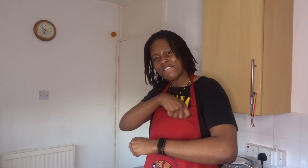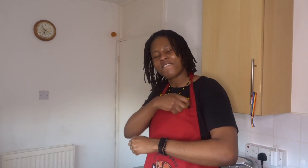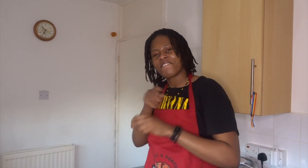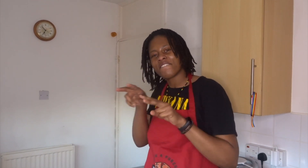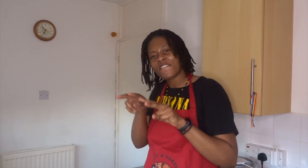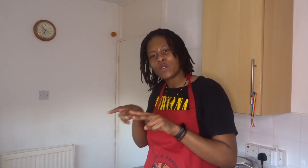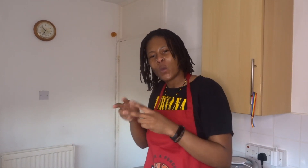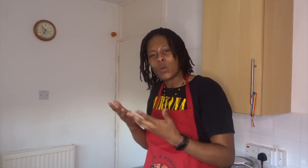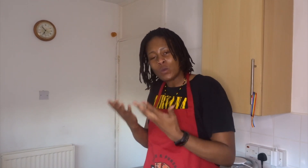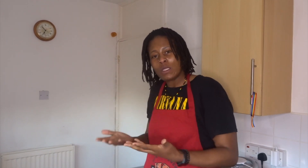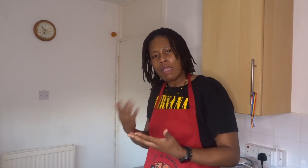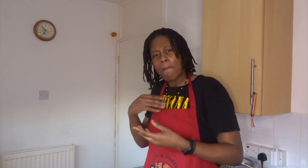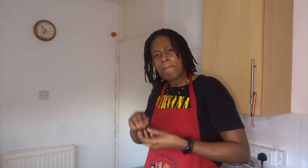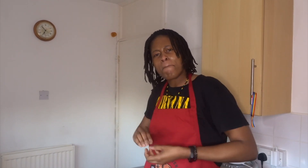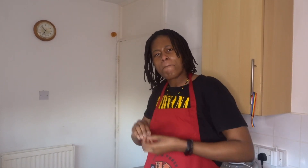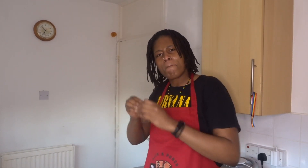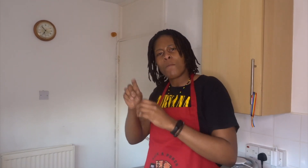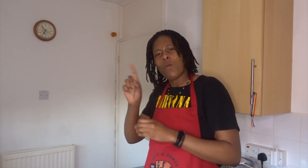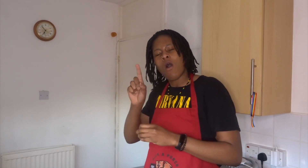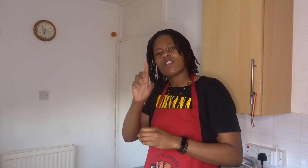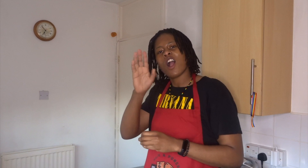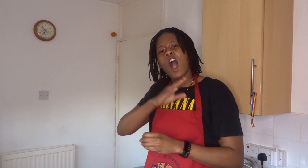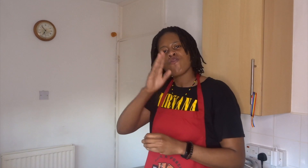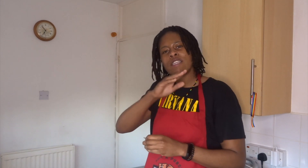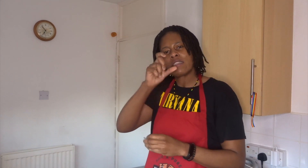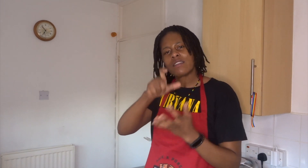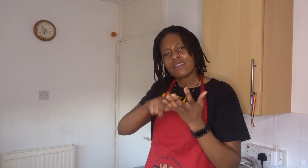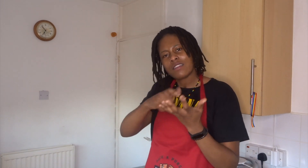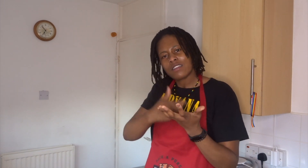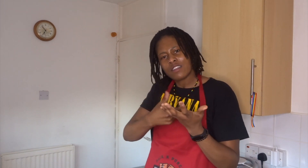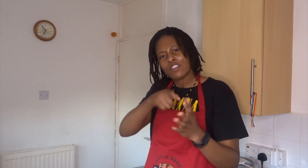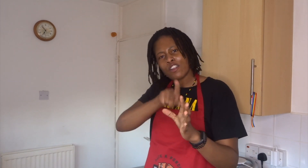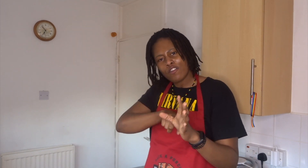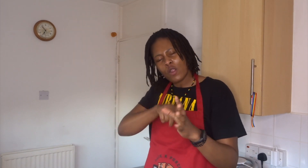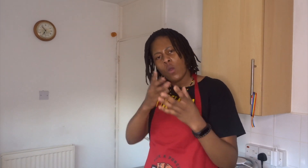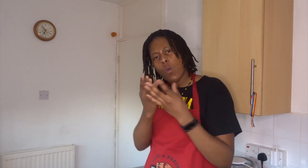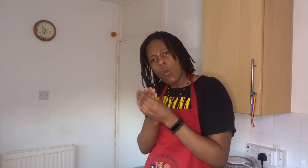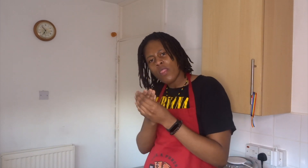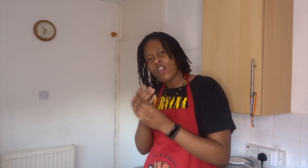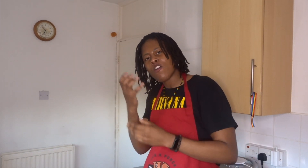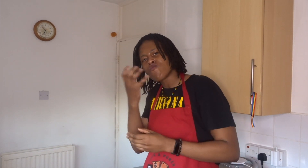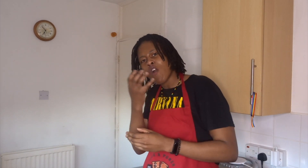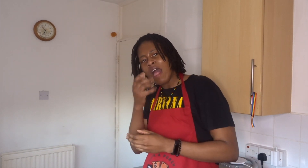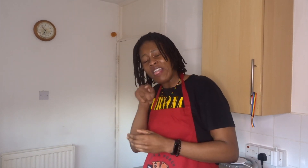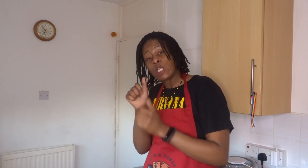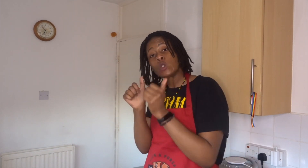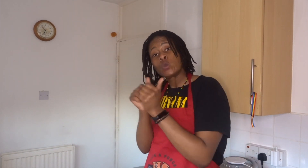Welcome to another cooking video. Today I have decided to make a lentil curry with rice.